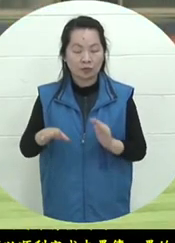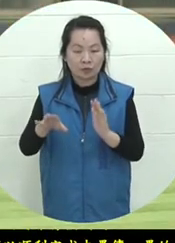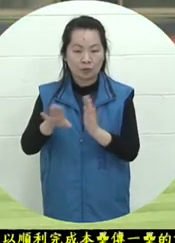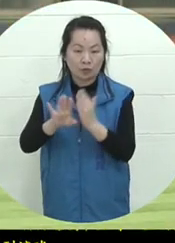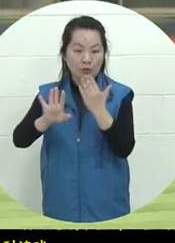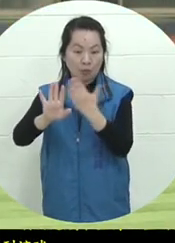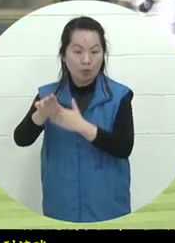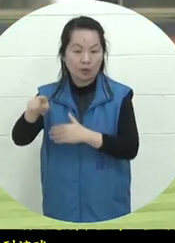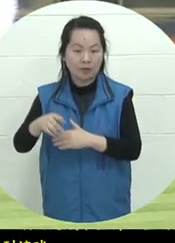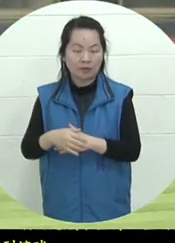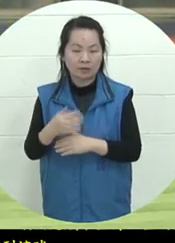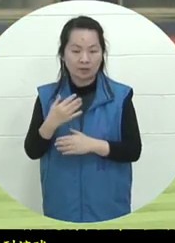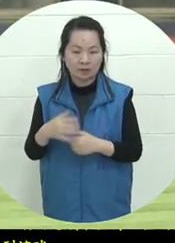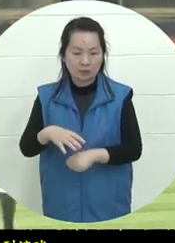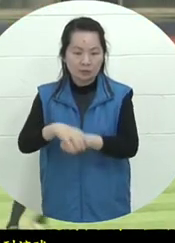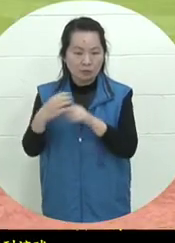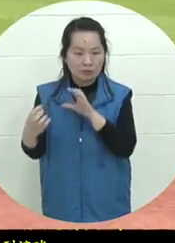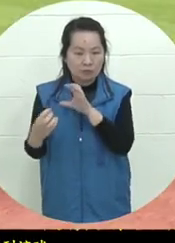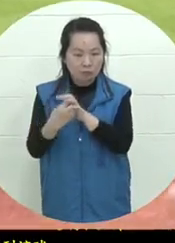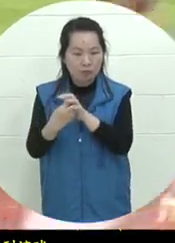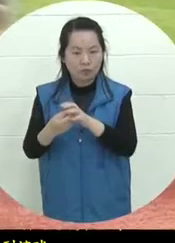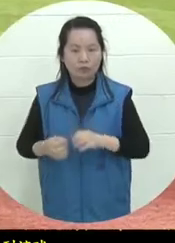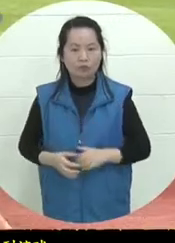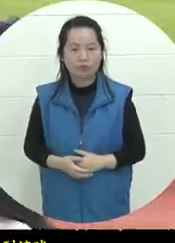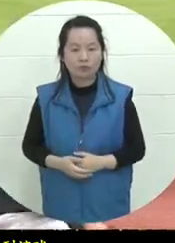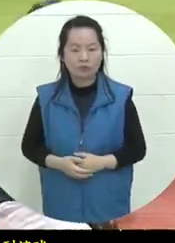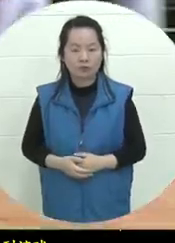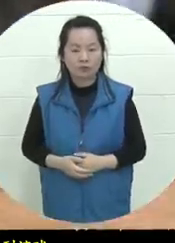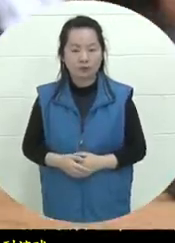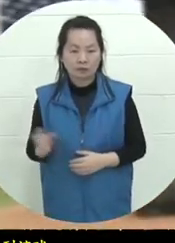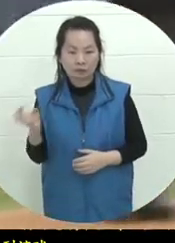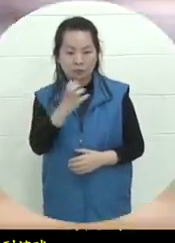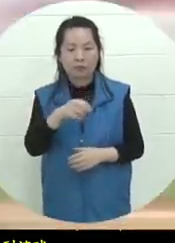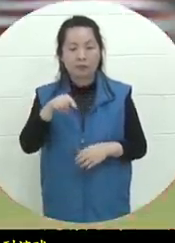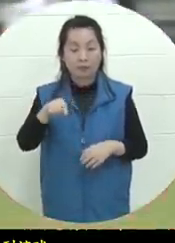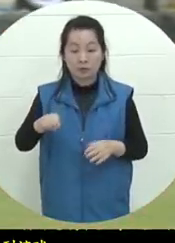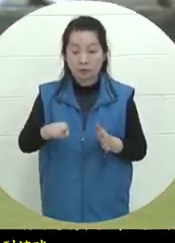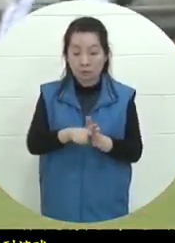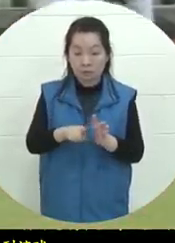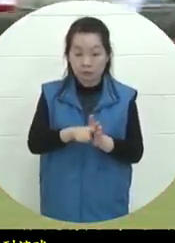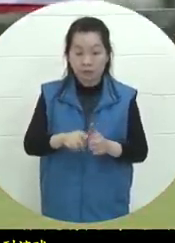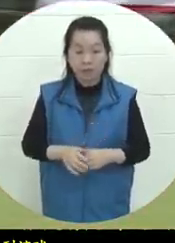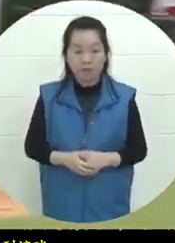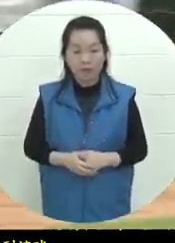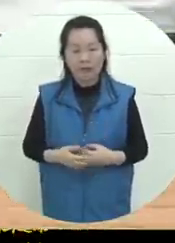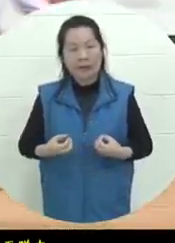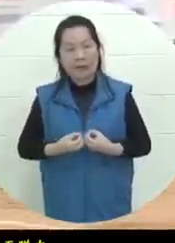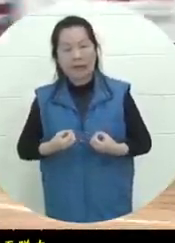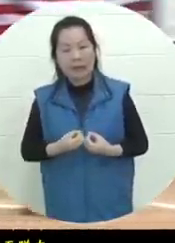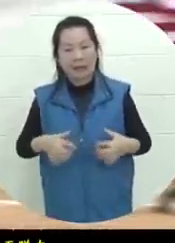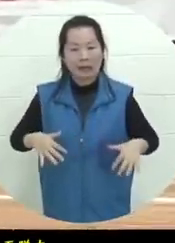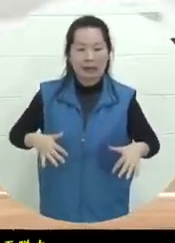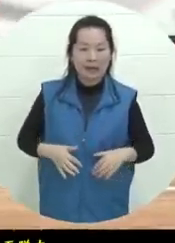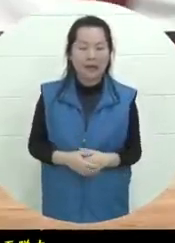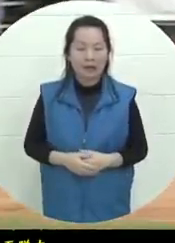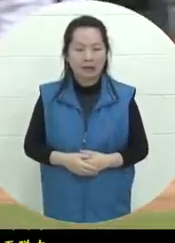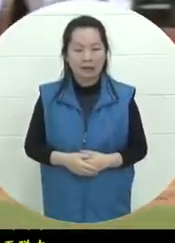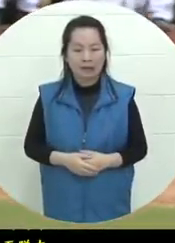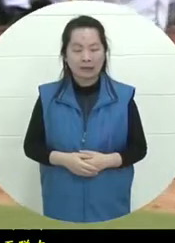had a way to make up for it in time. Wow, trouble appeared at this time , and he hit a hit first, and then